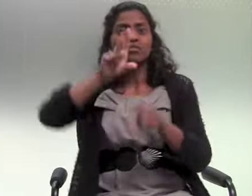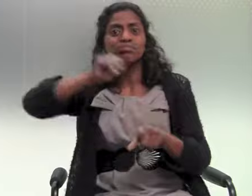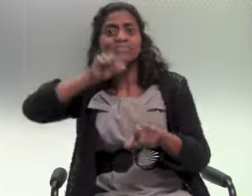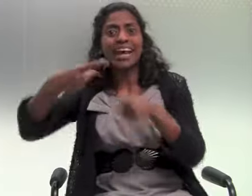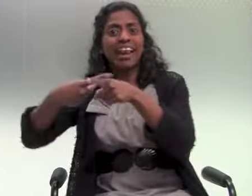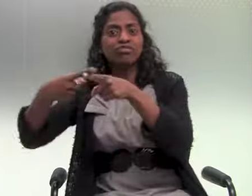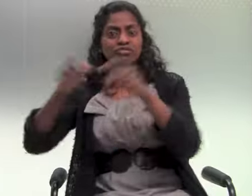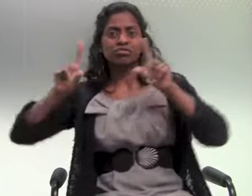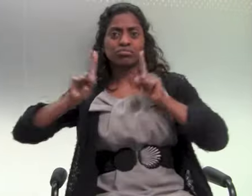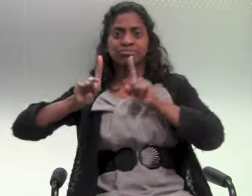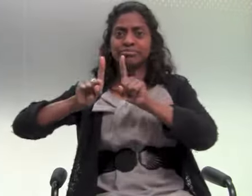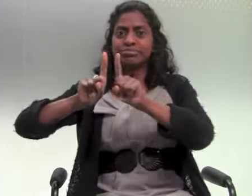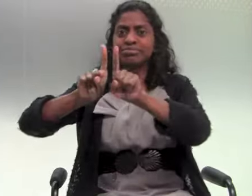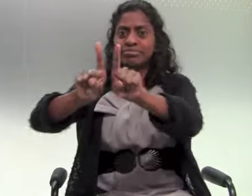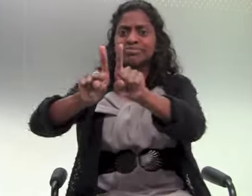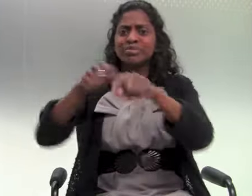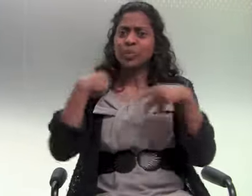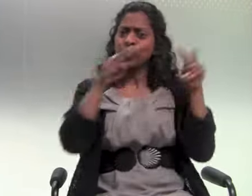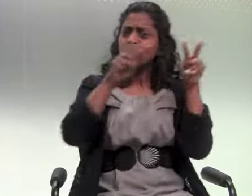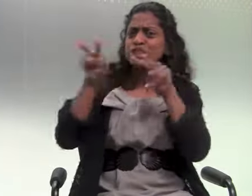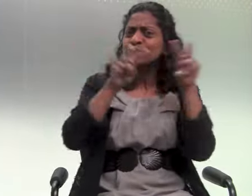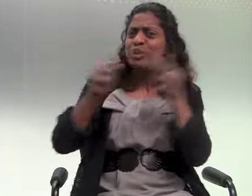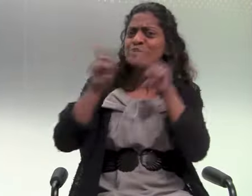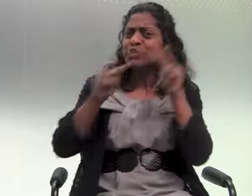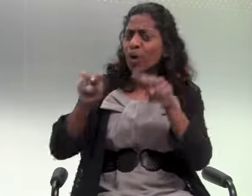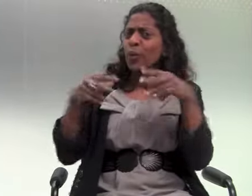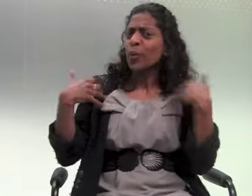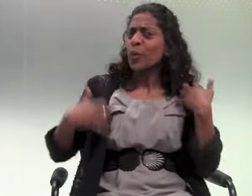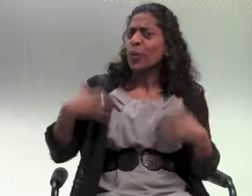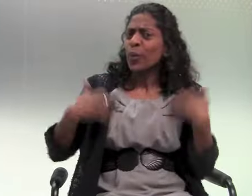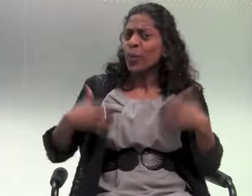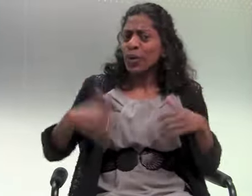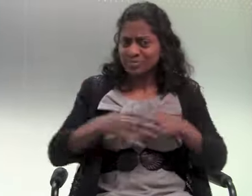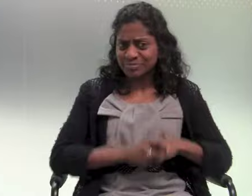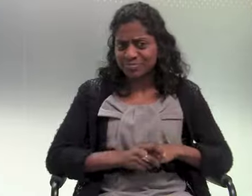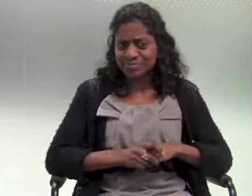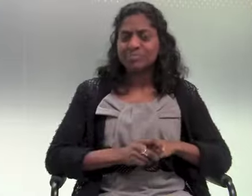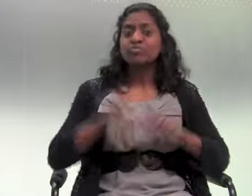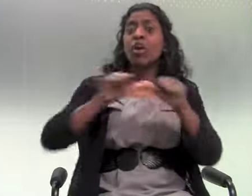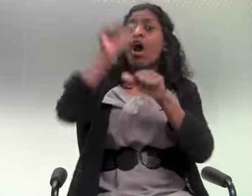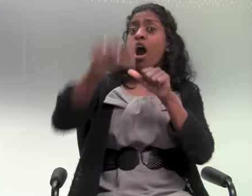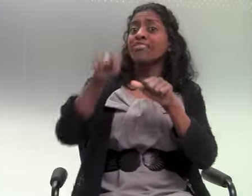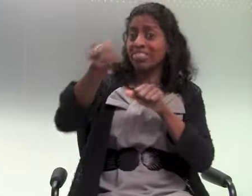BSL and English working in parallel on the stage. It was a very interesting to watch.